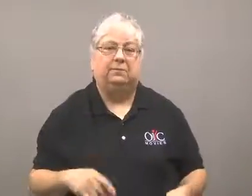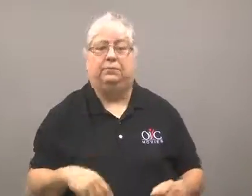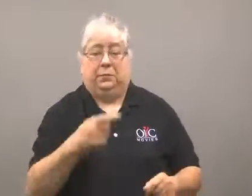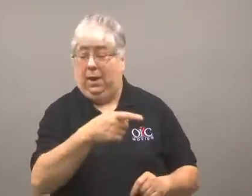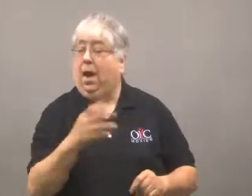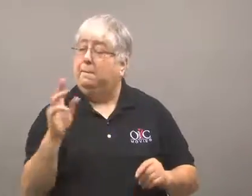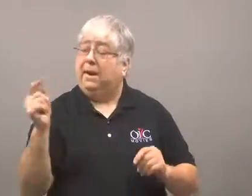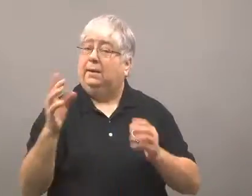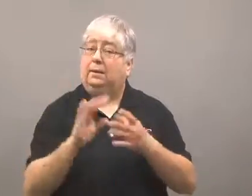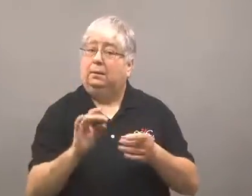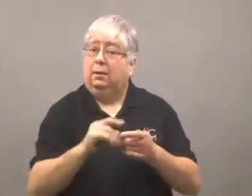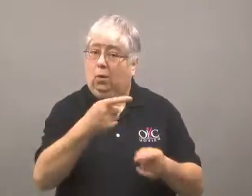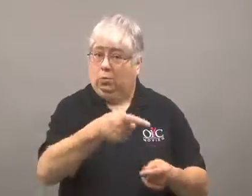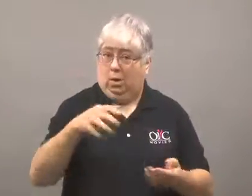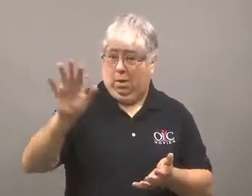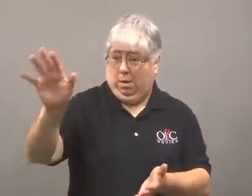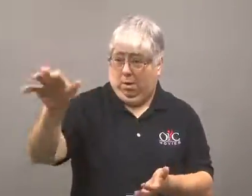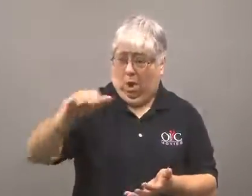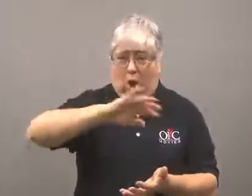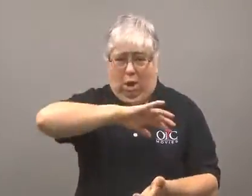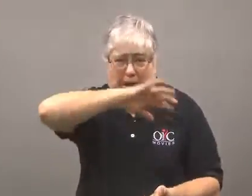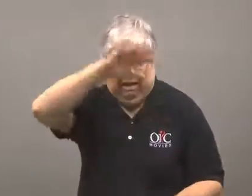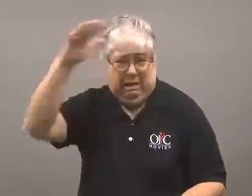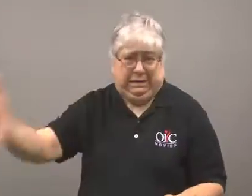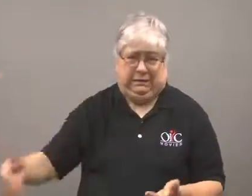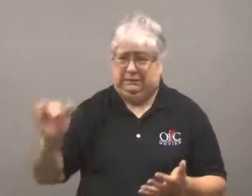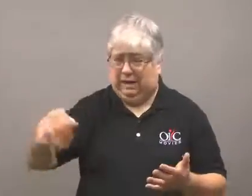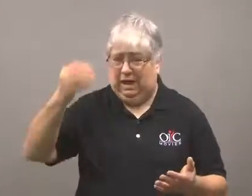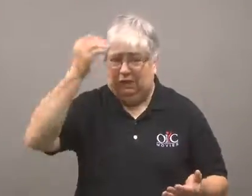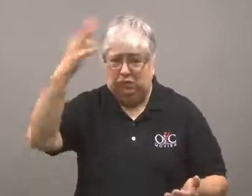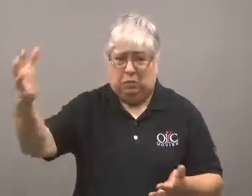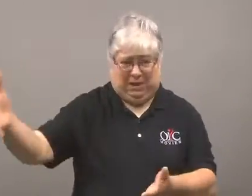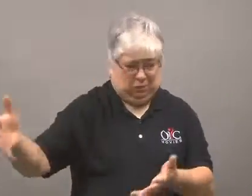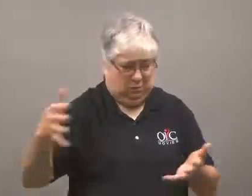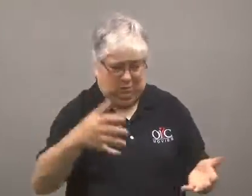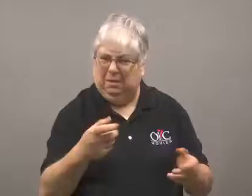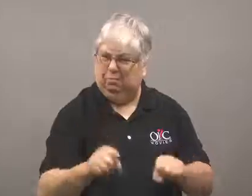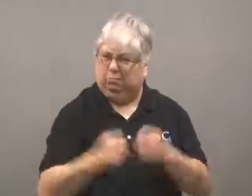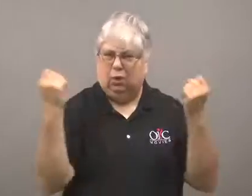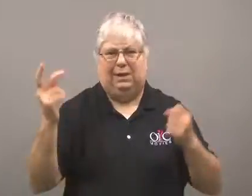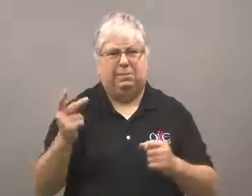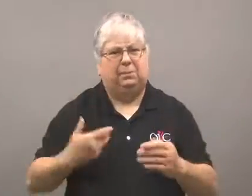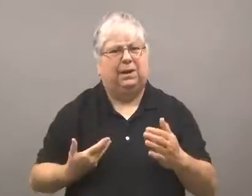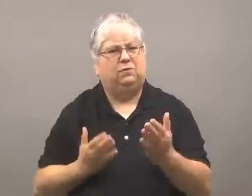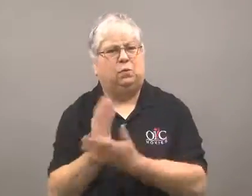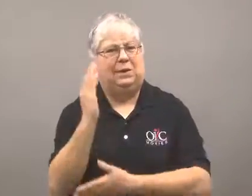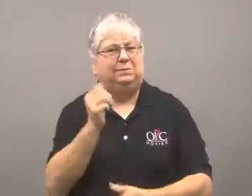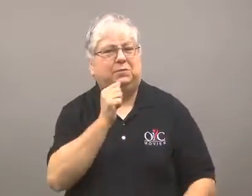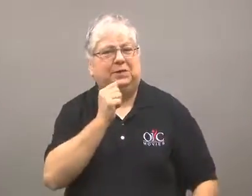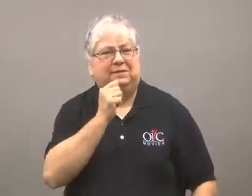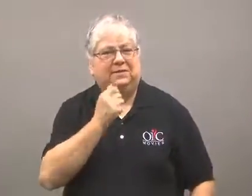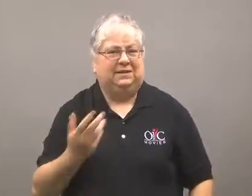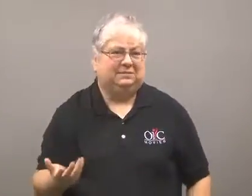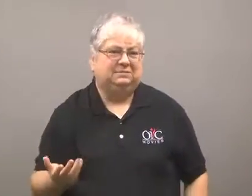Wholesale collection of such information violates the people's right to privacy.